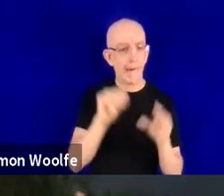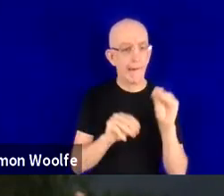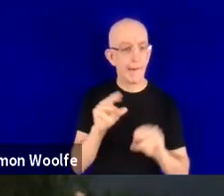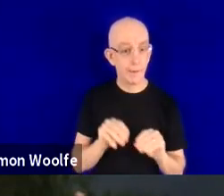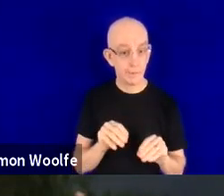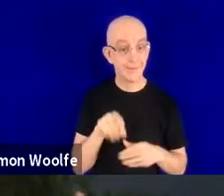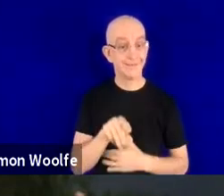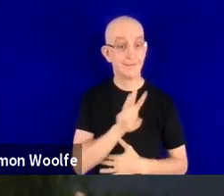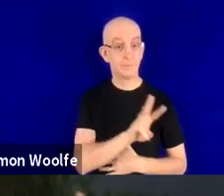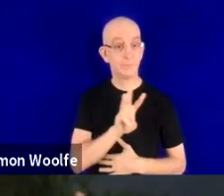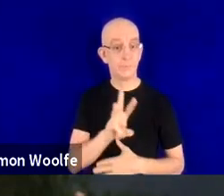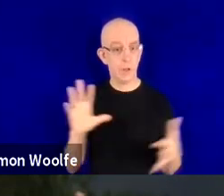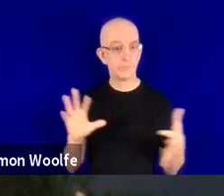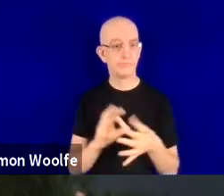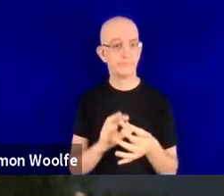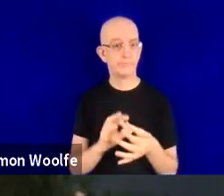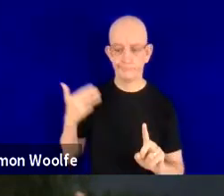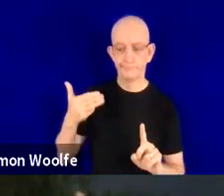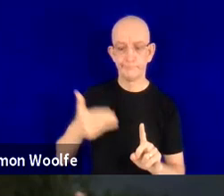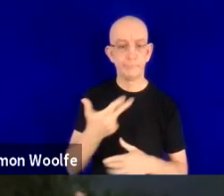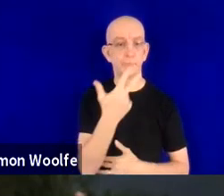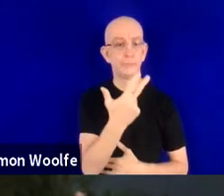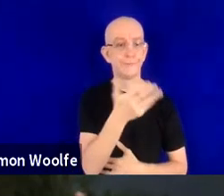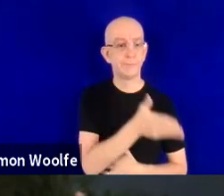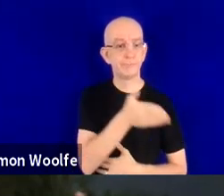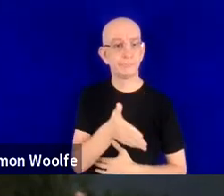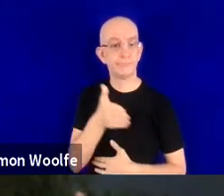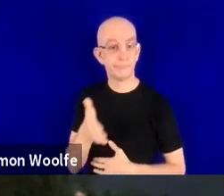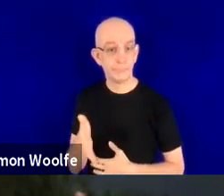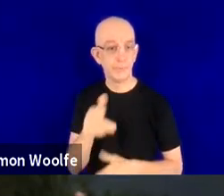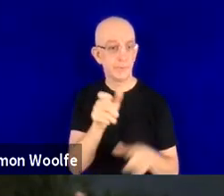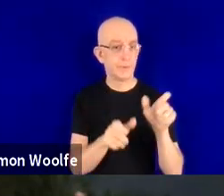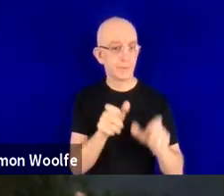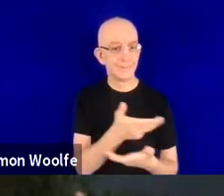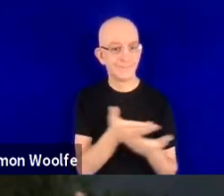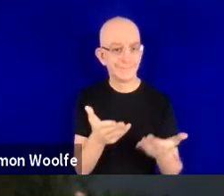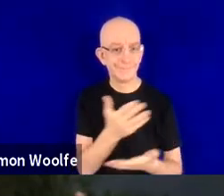The recordings for these last three sessions are up on the Socialprotection.org website